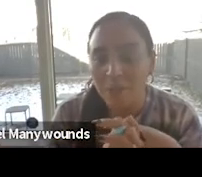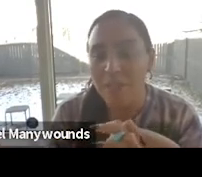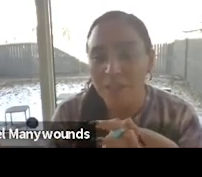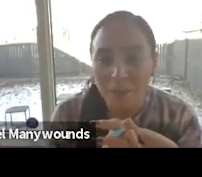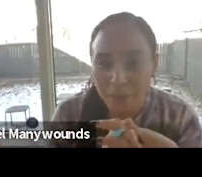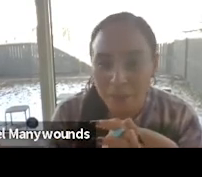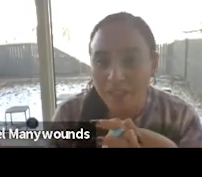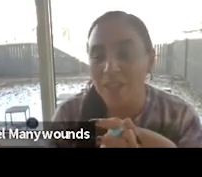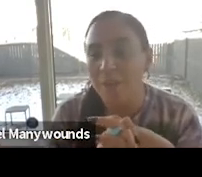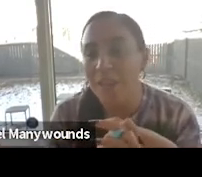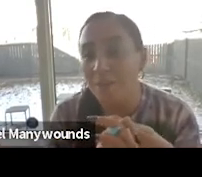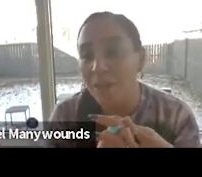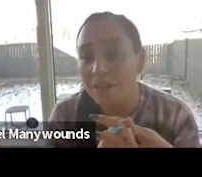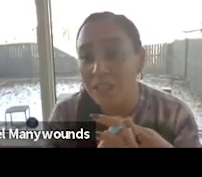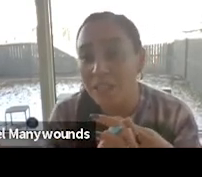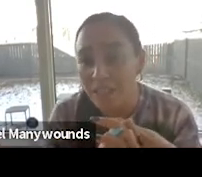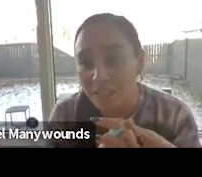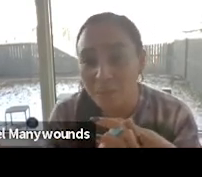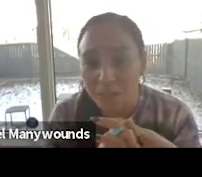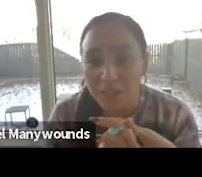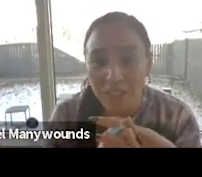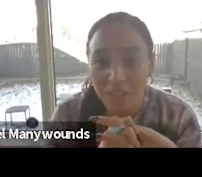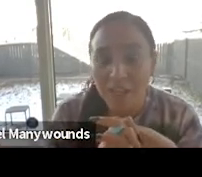breathing down my neck telling me that I'm not allowed to say the things I'm allowed to say.